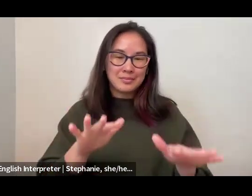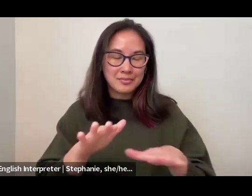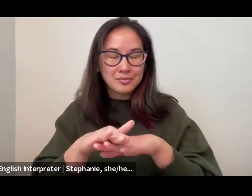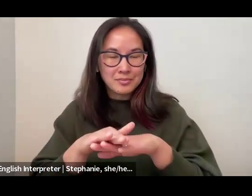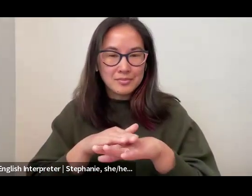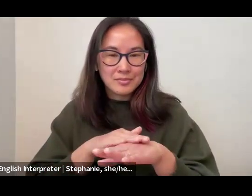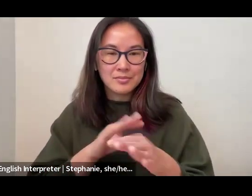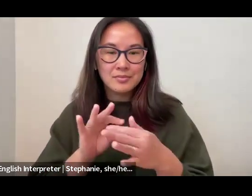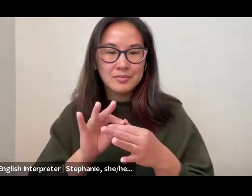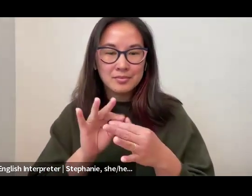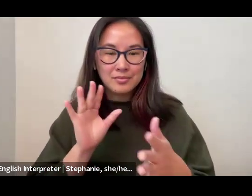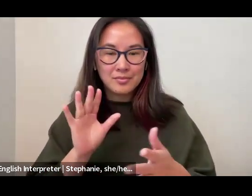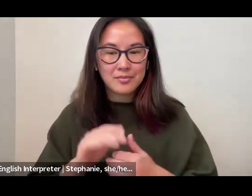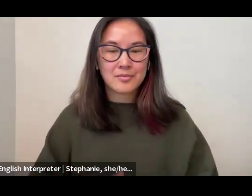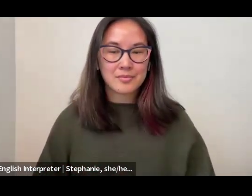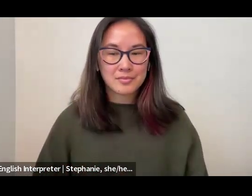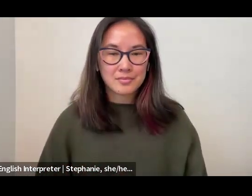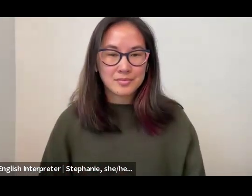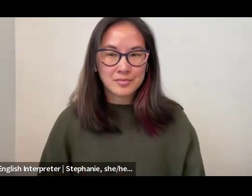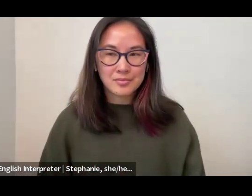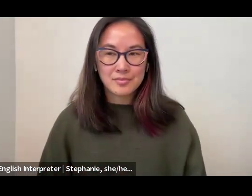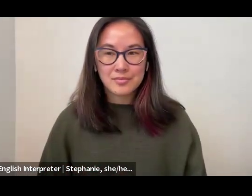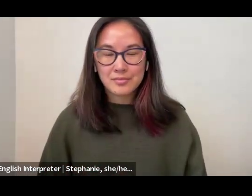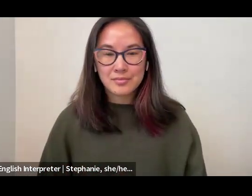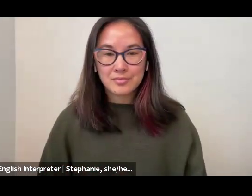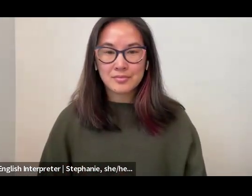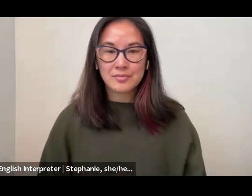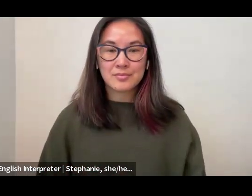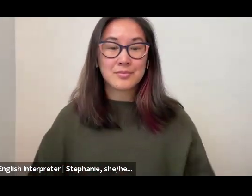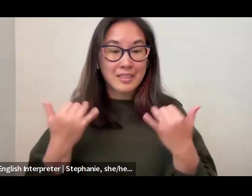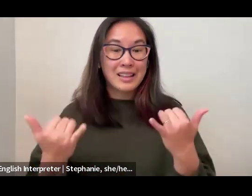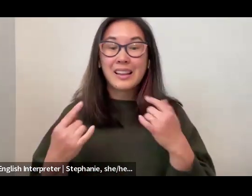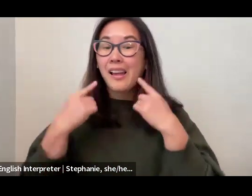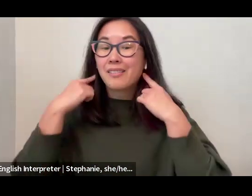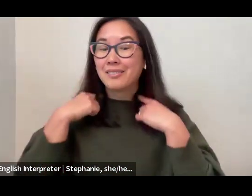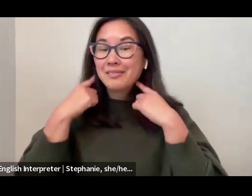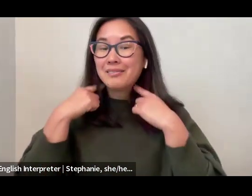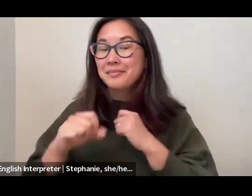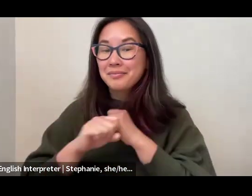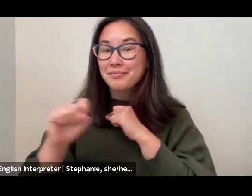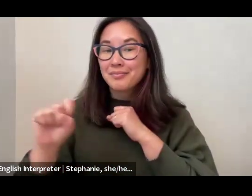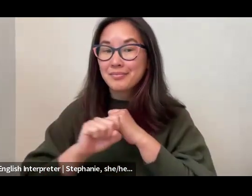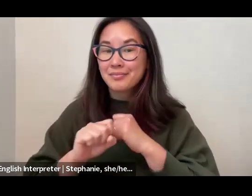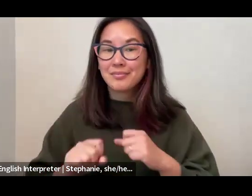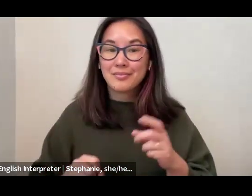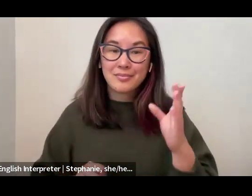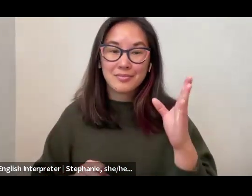And let's do some neck stretches to close out.